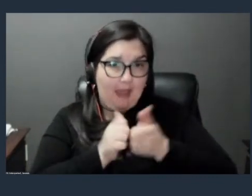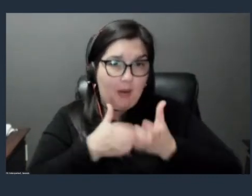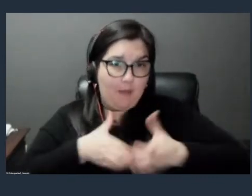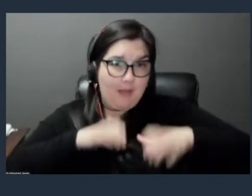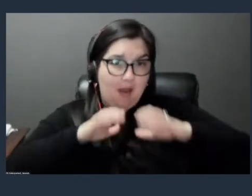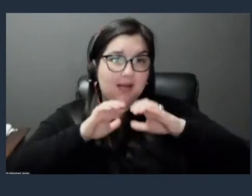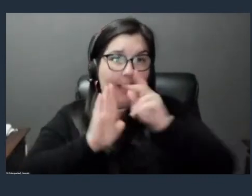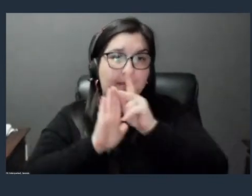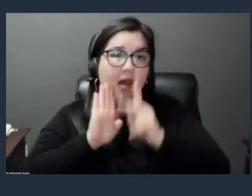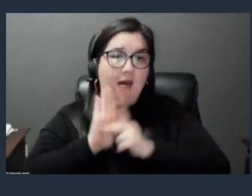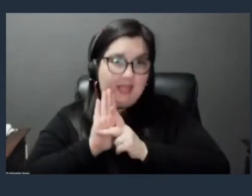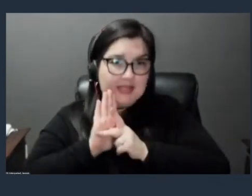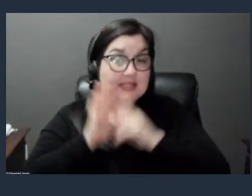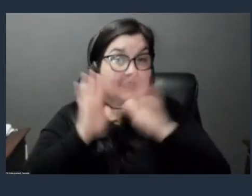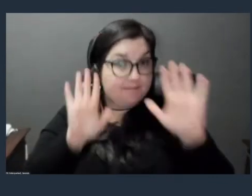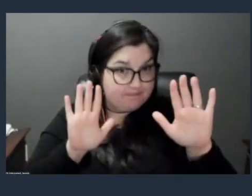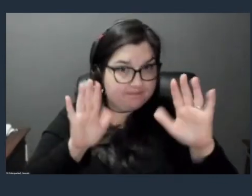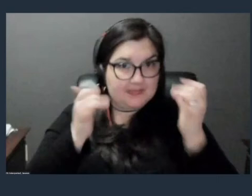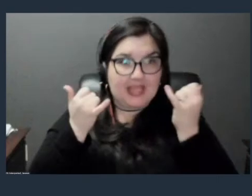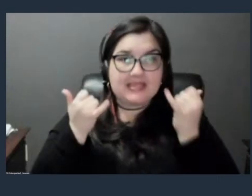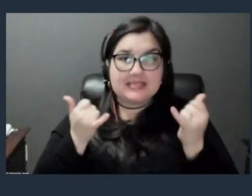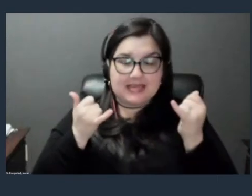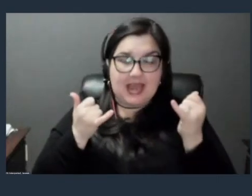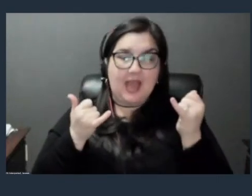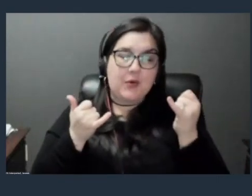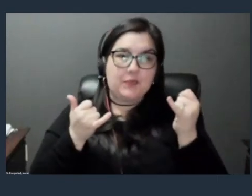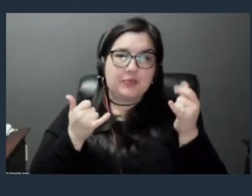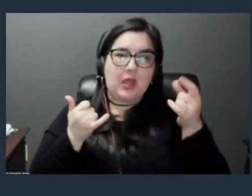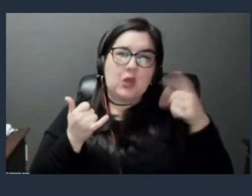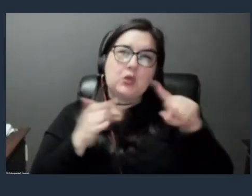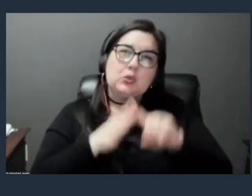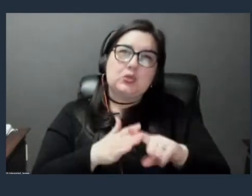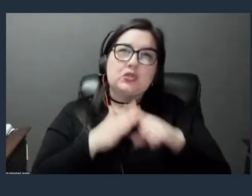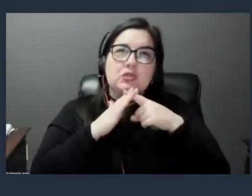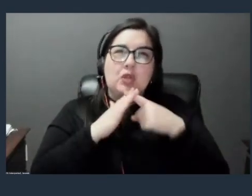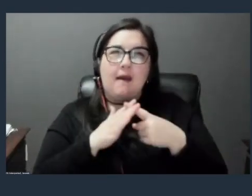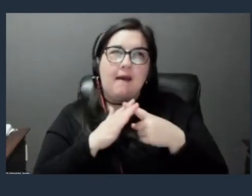Now, as you start to have data shaped permissions